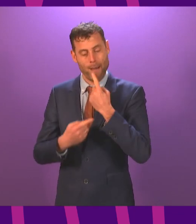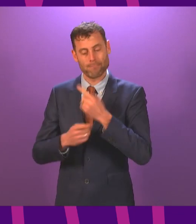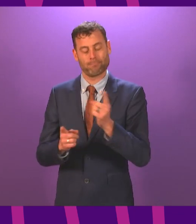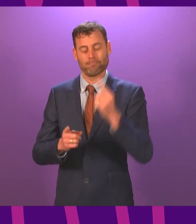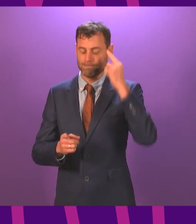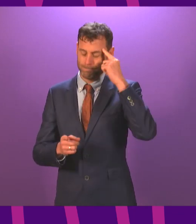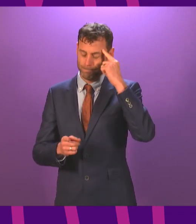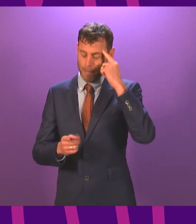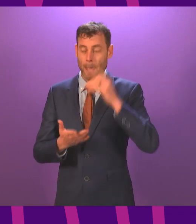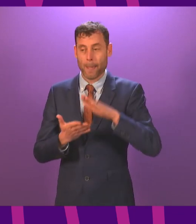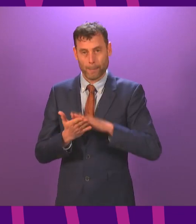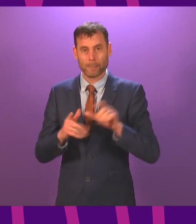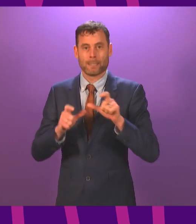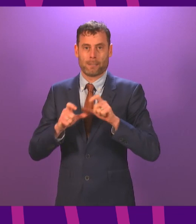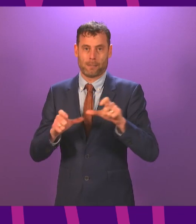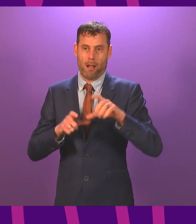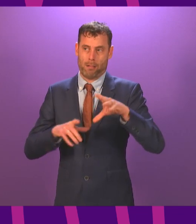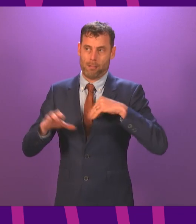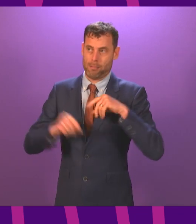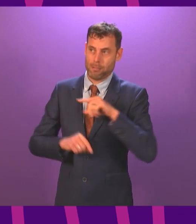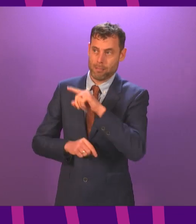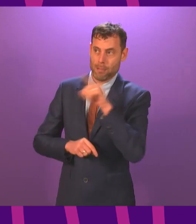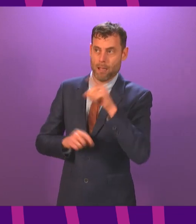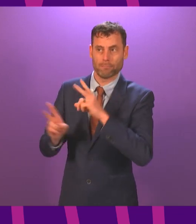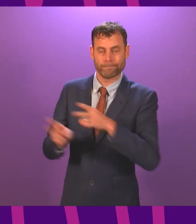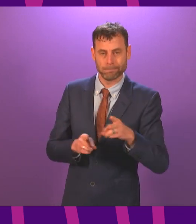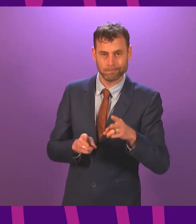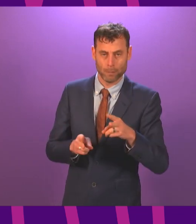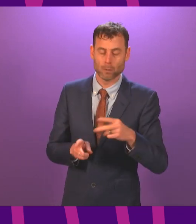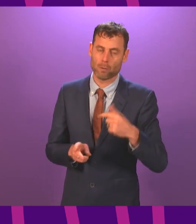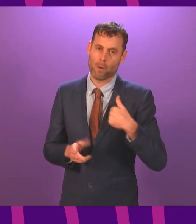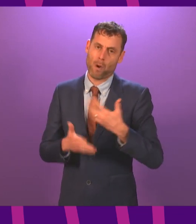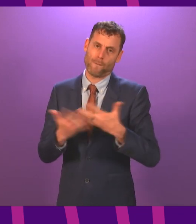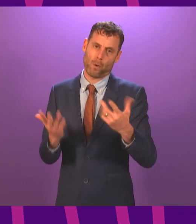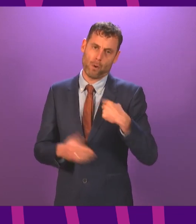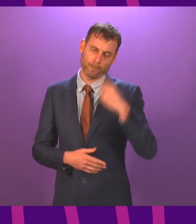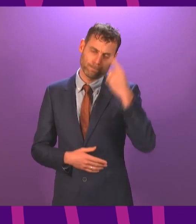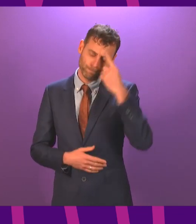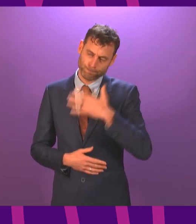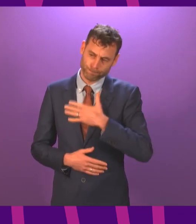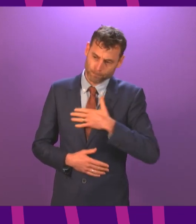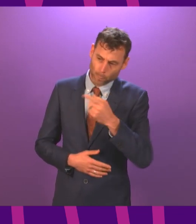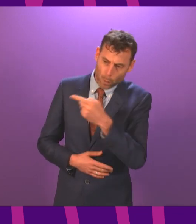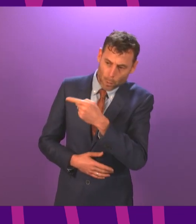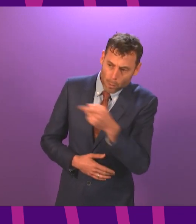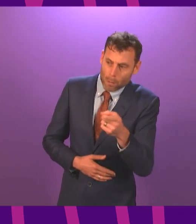the virus is still taking a toll across the country and, again, my thoughts and condolences are with everyone who has been bereaved.